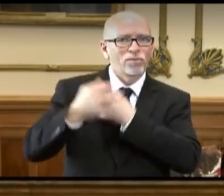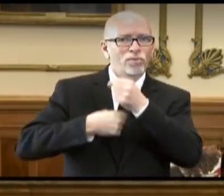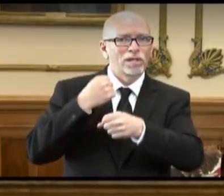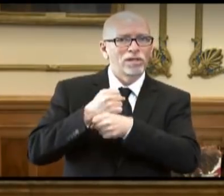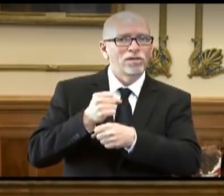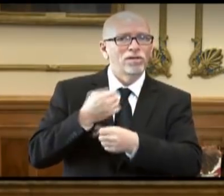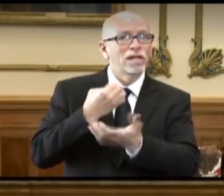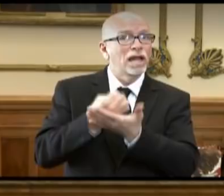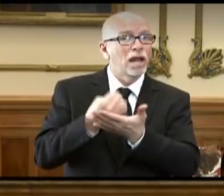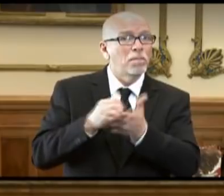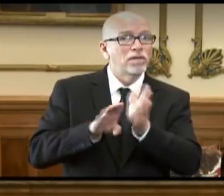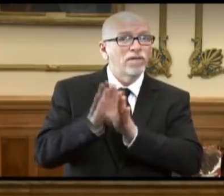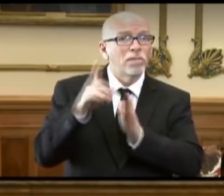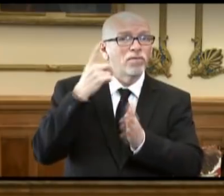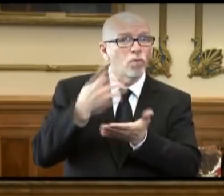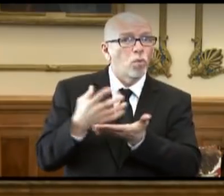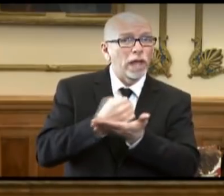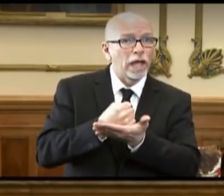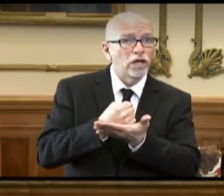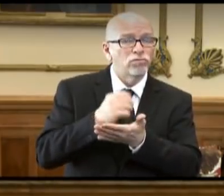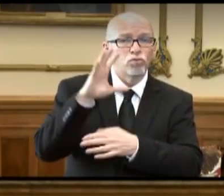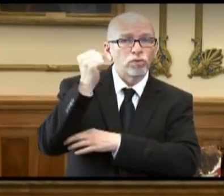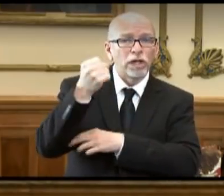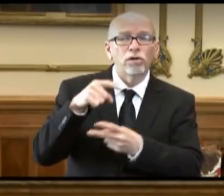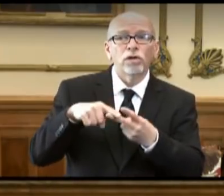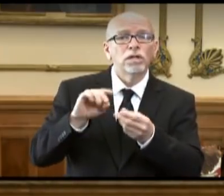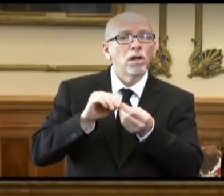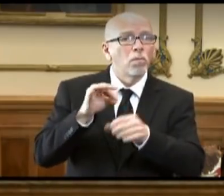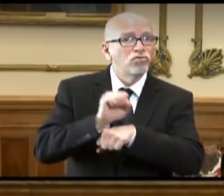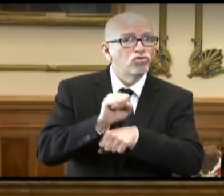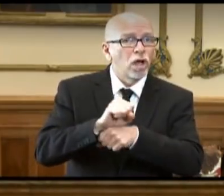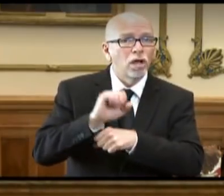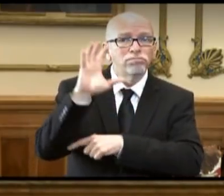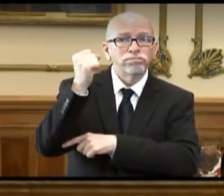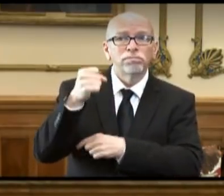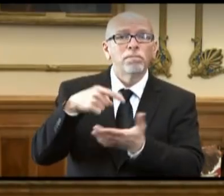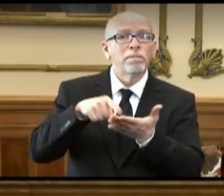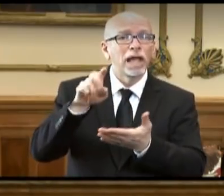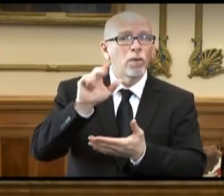YOU CREATE JOBS, NOT THE IDC.